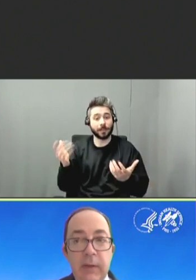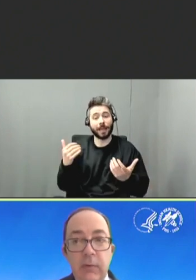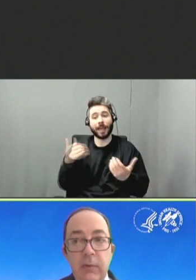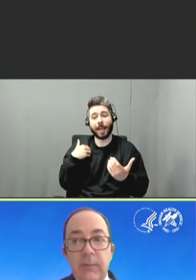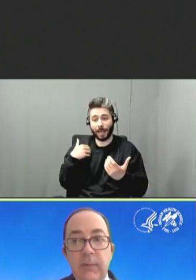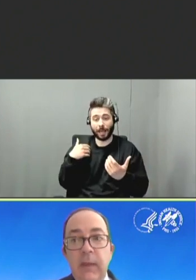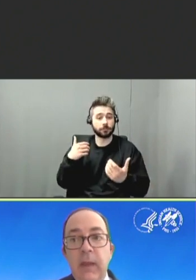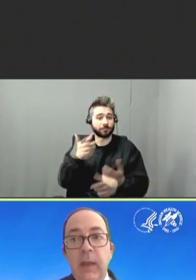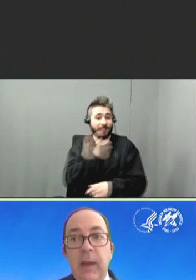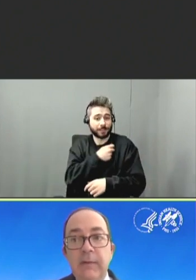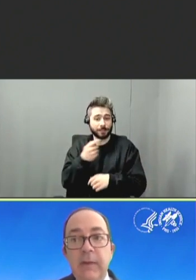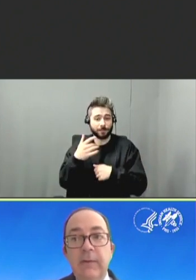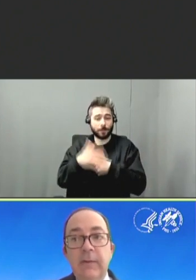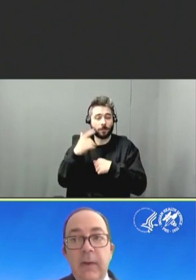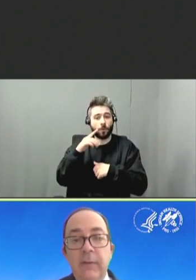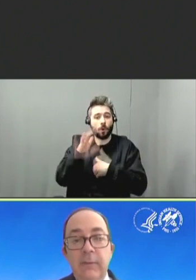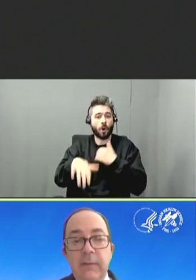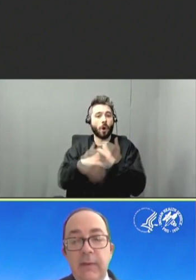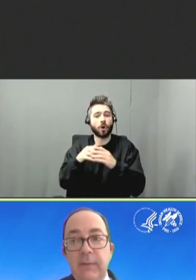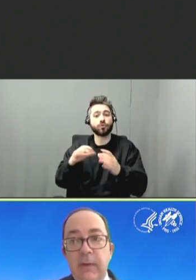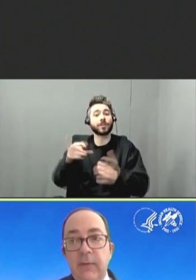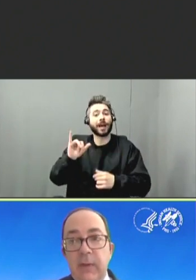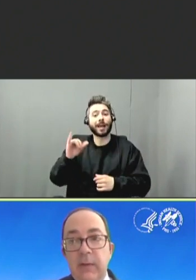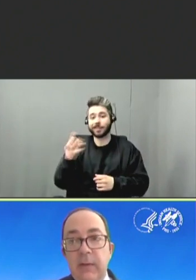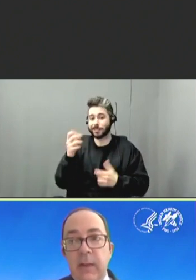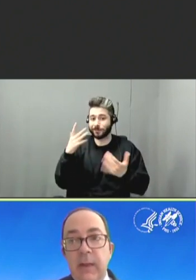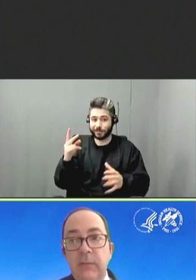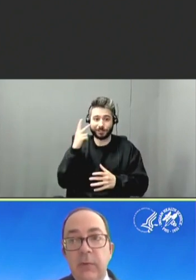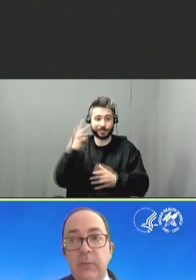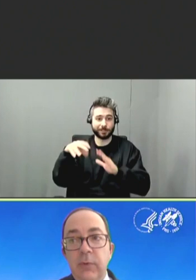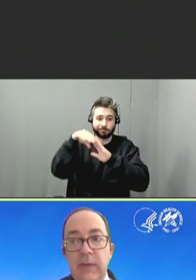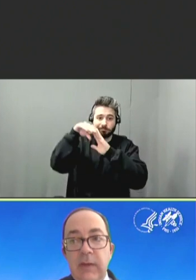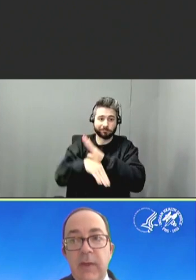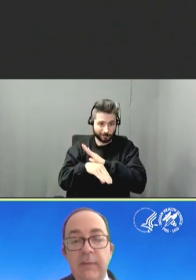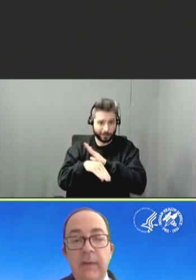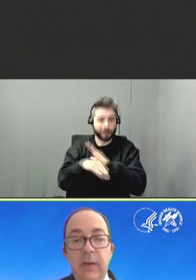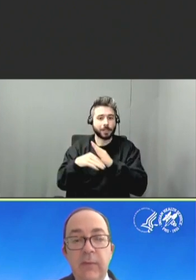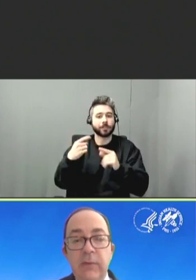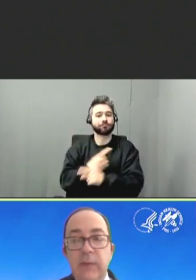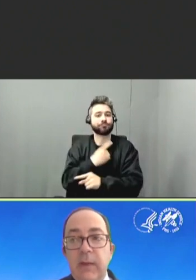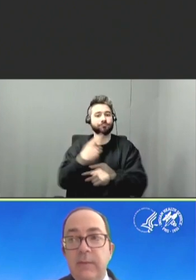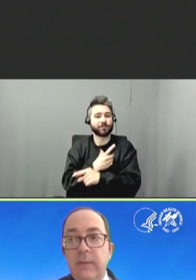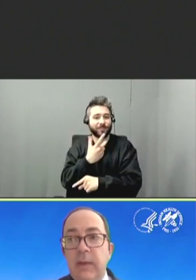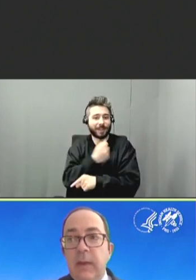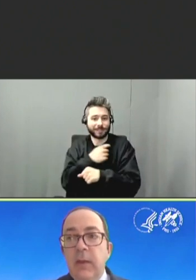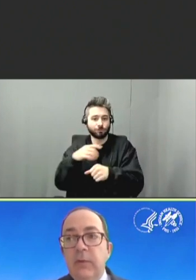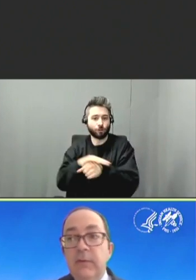groups IHS has also seen a significant decline in routine vaccine coverage rates, which is